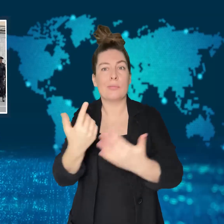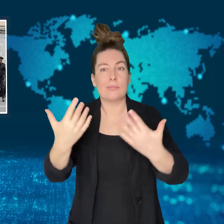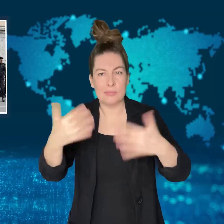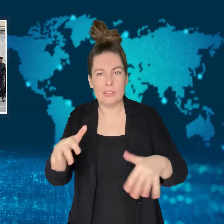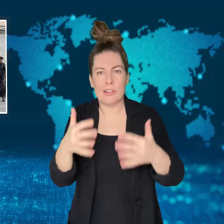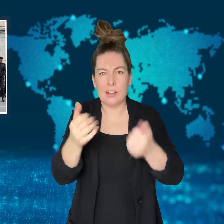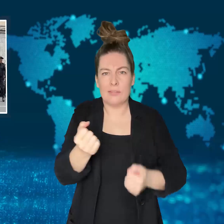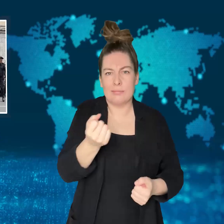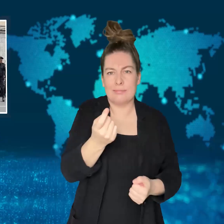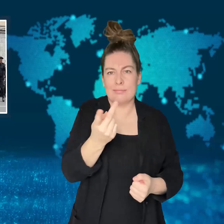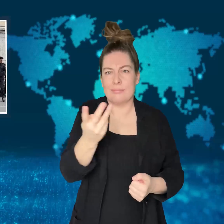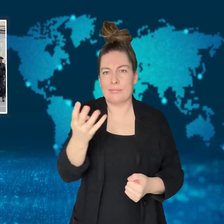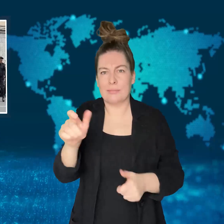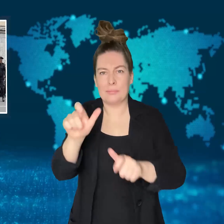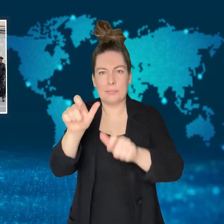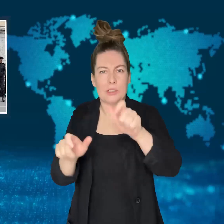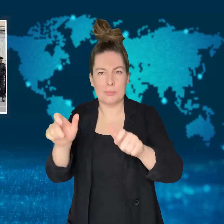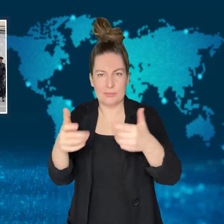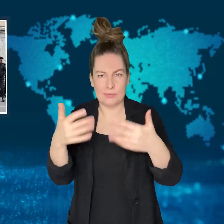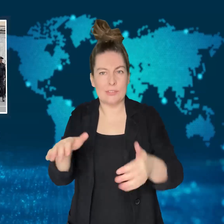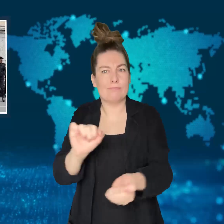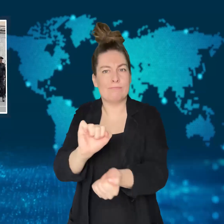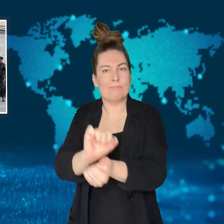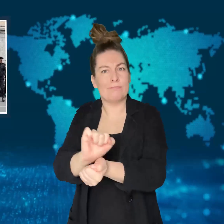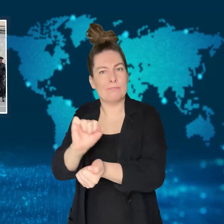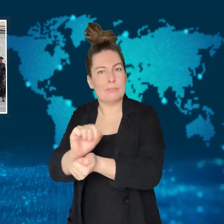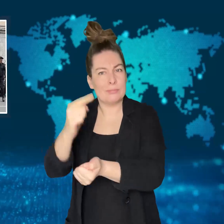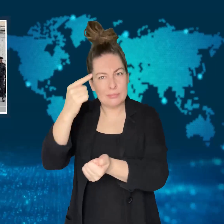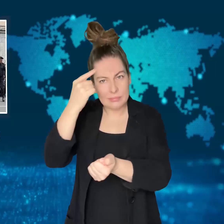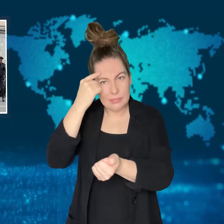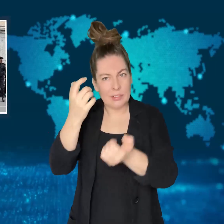A number of people who may have been connected with